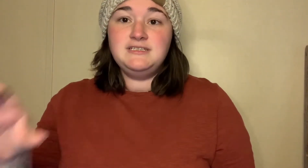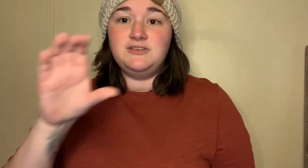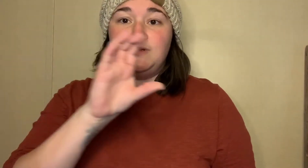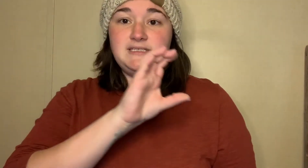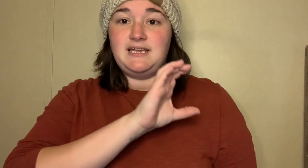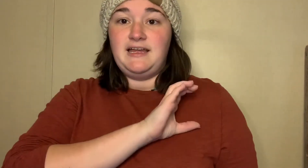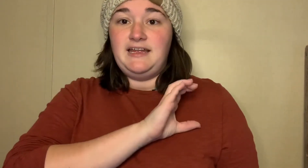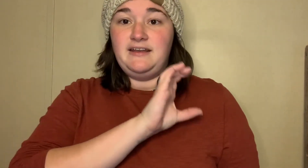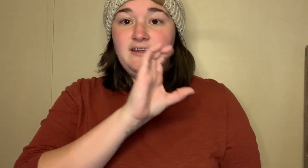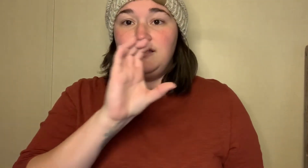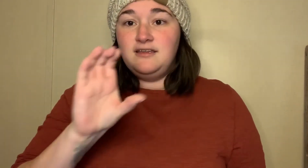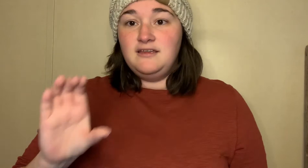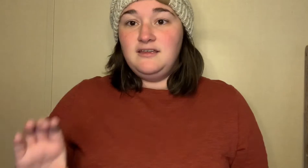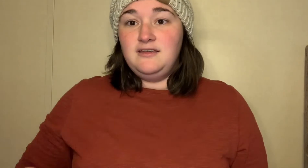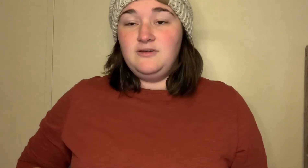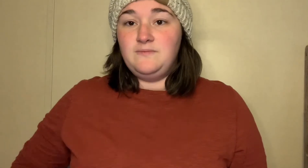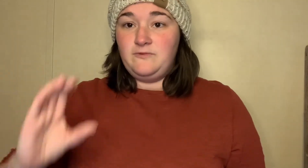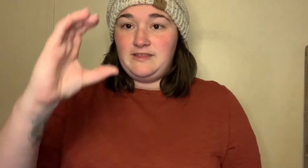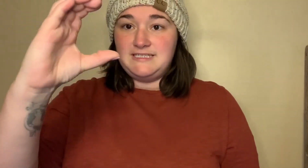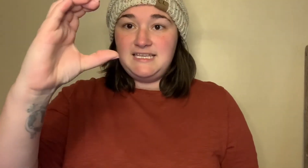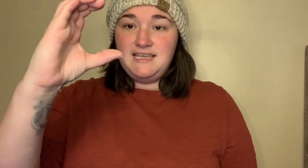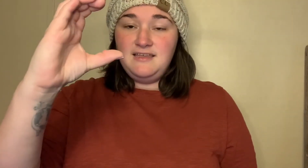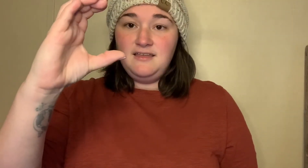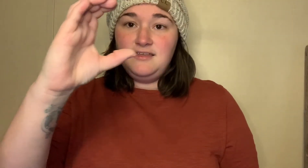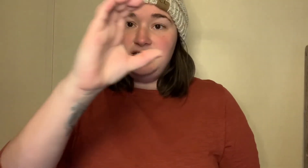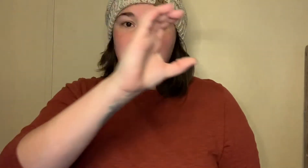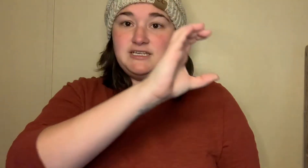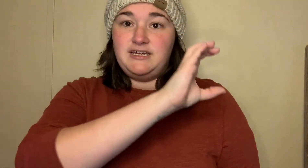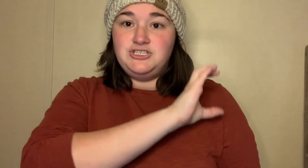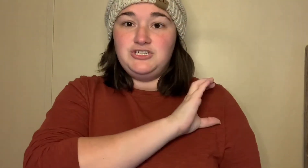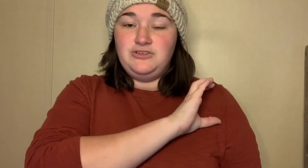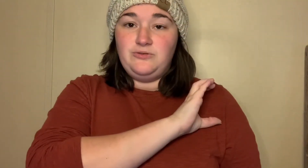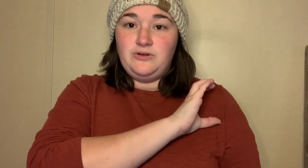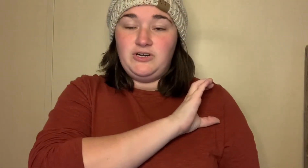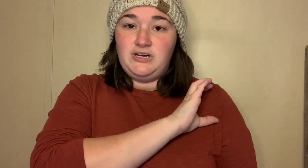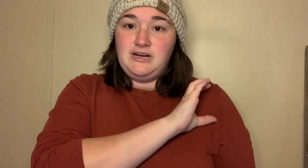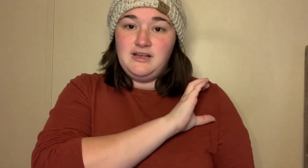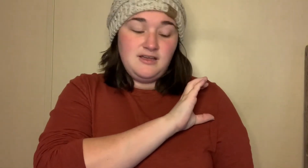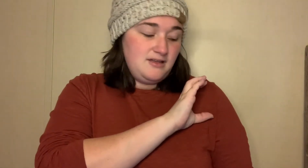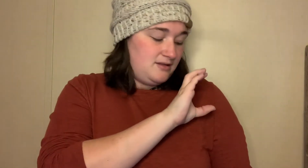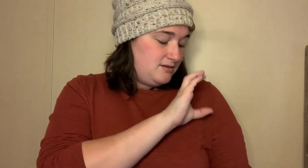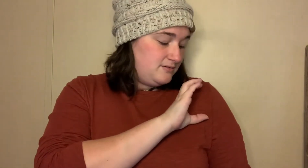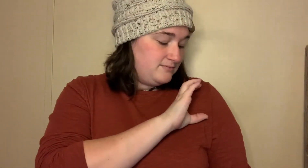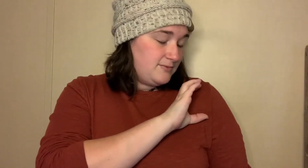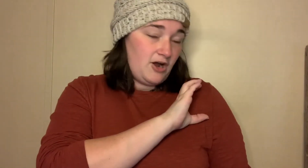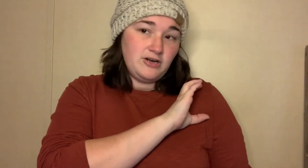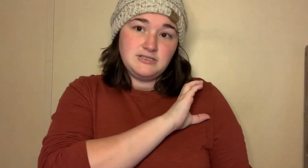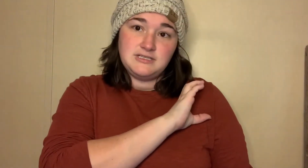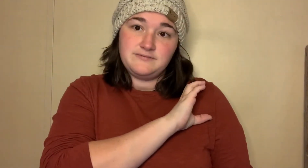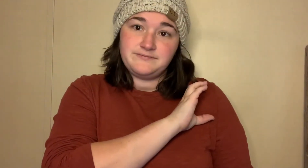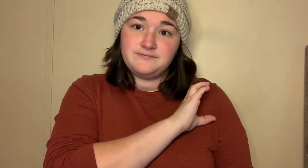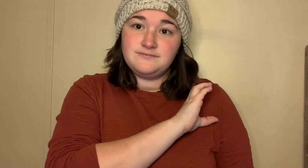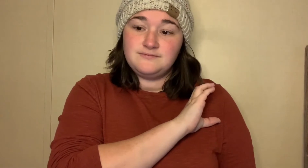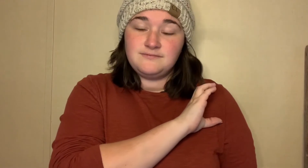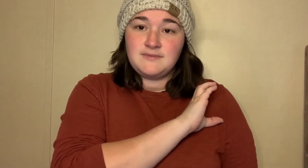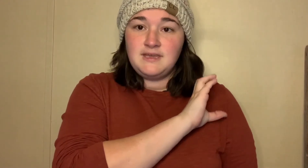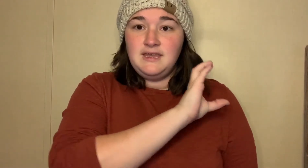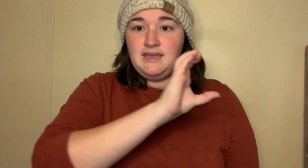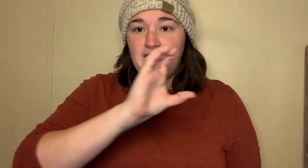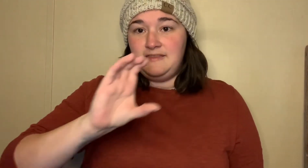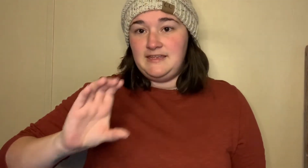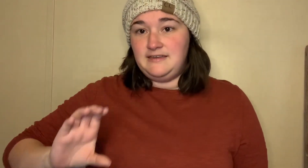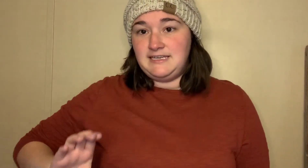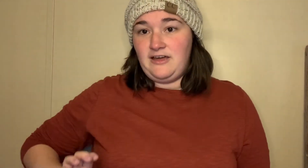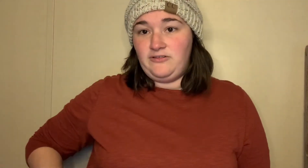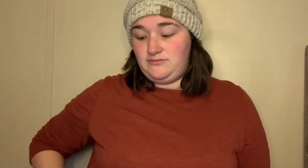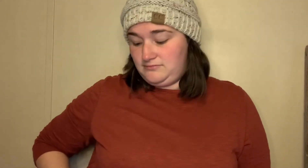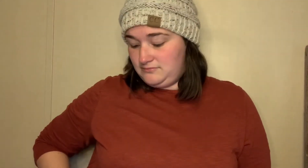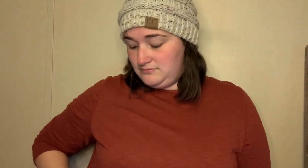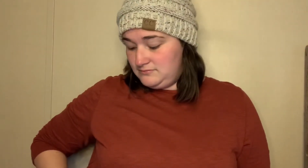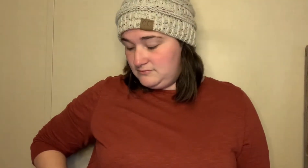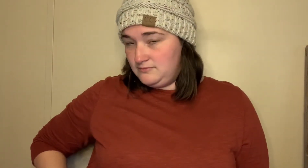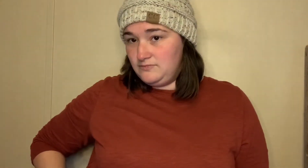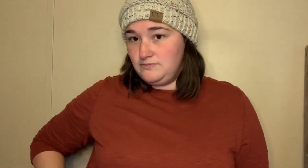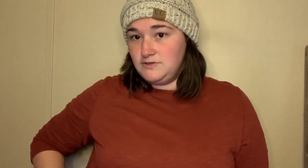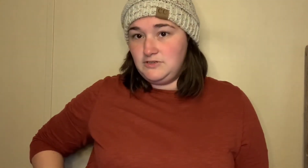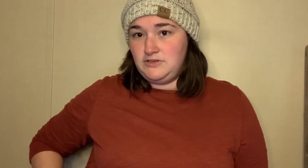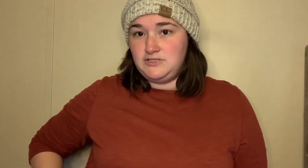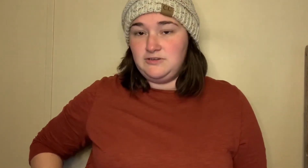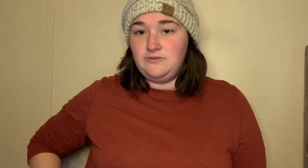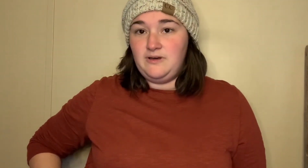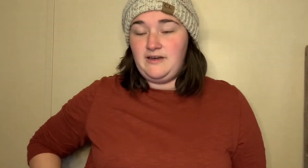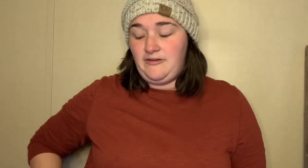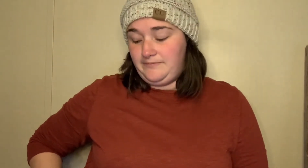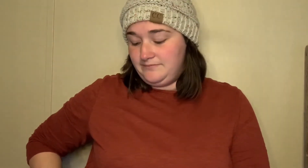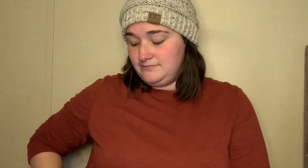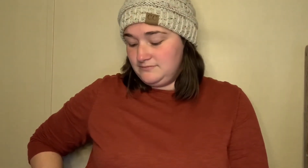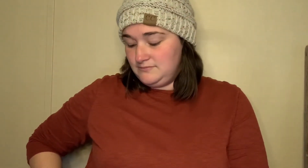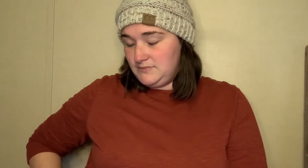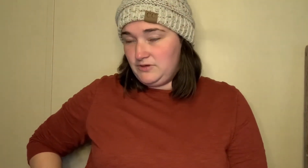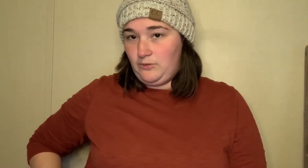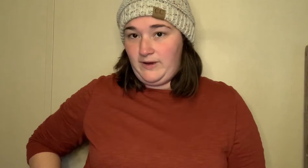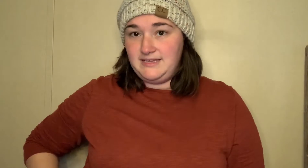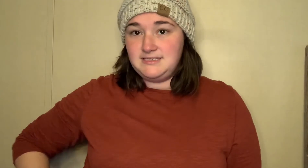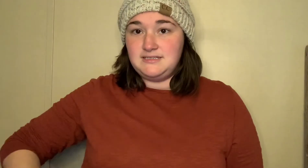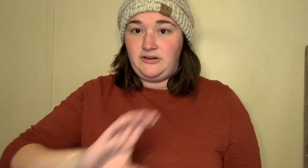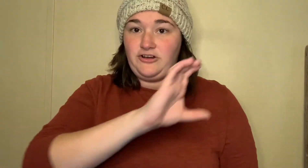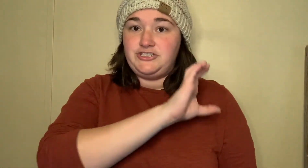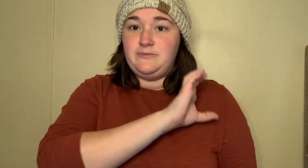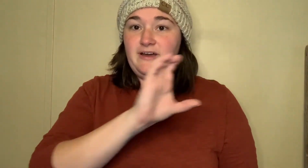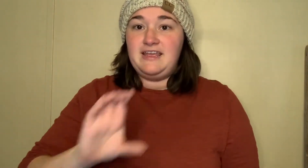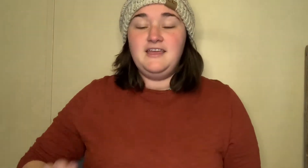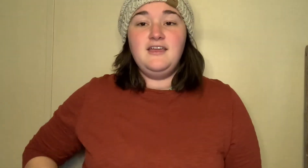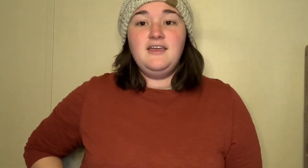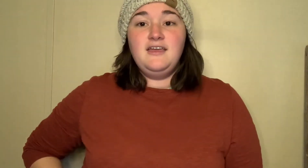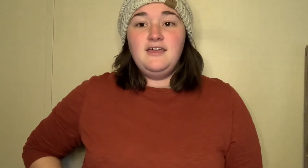you can sign with a c touch your heart and then down to um your waist across your body